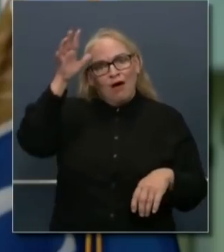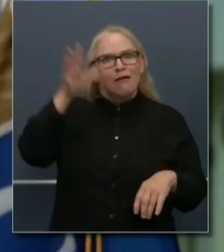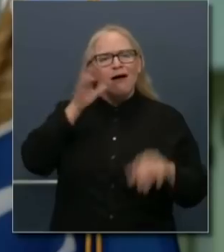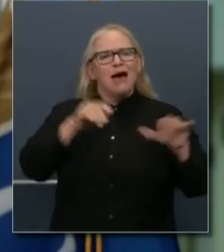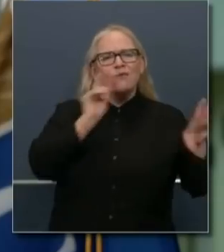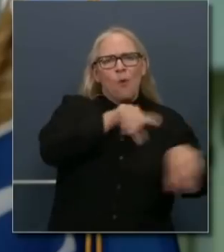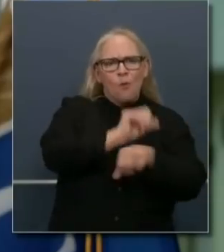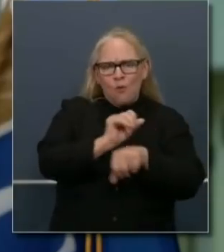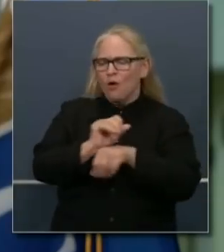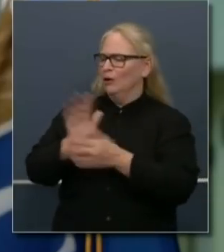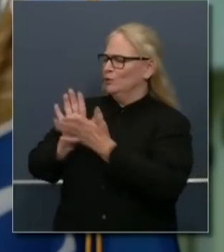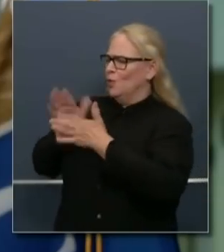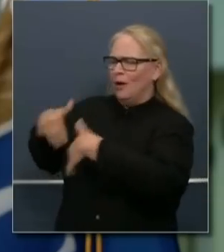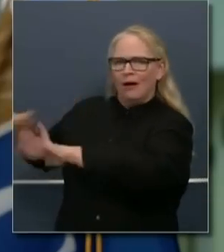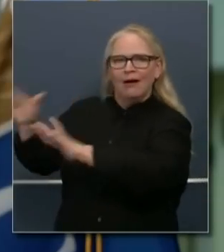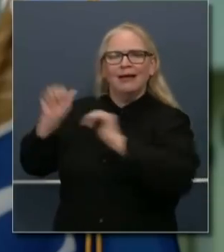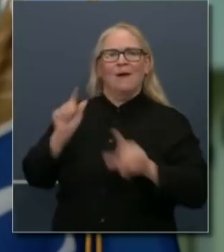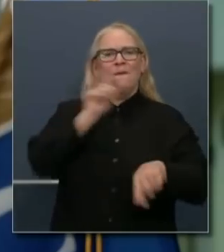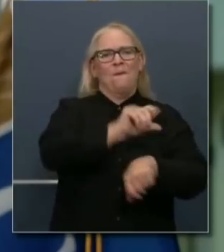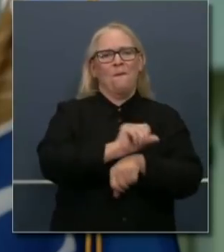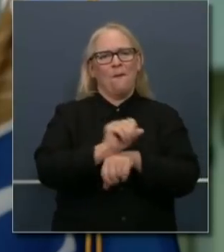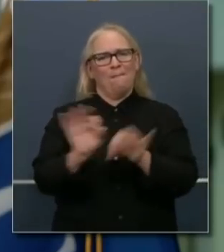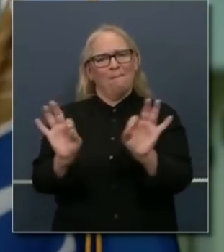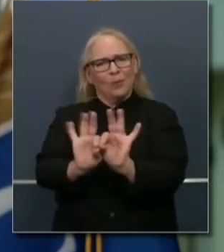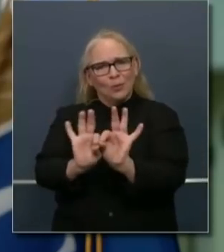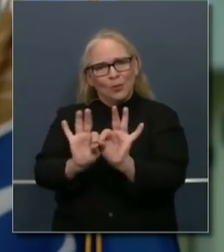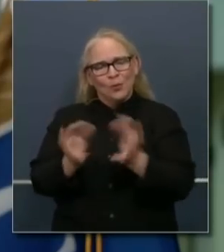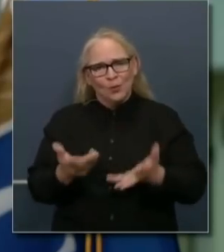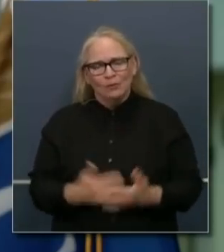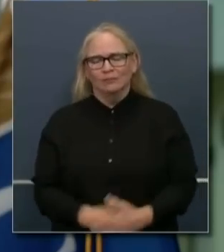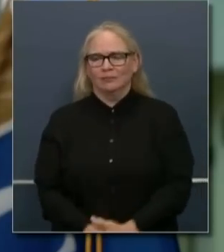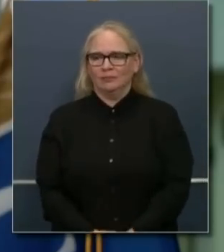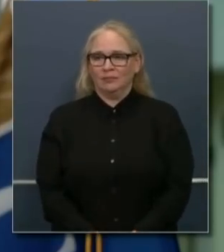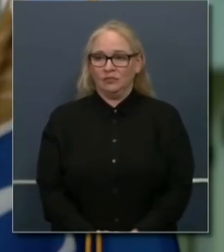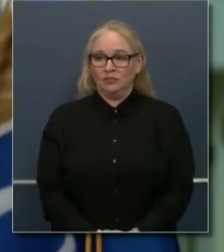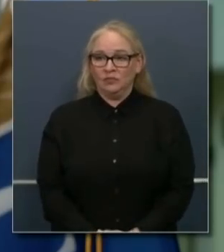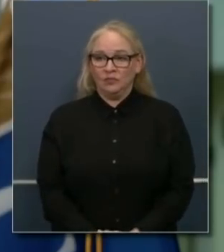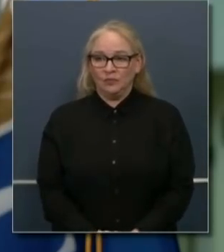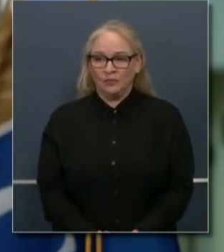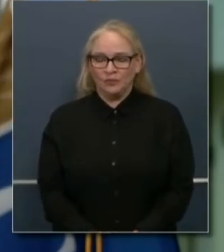EDUCATION, AND ALLOWING US AS PARENTS TO GET BACK TO WORK